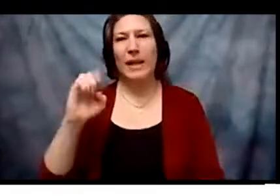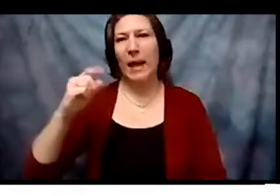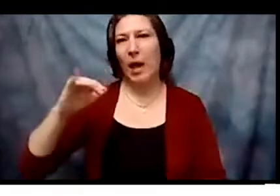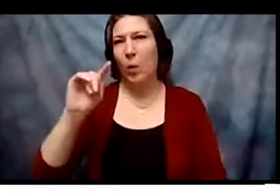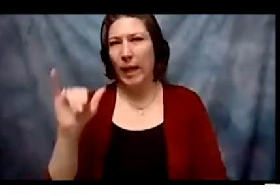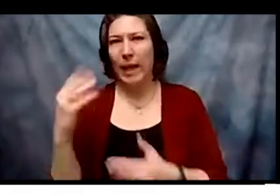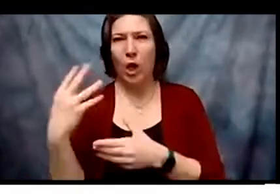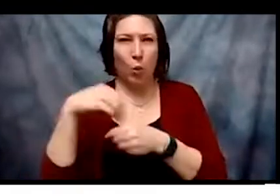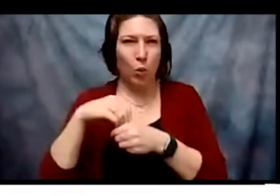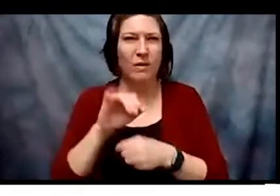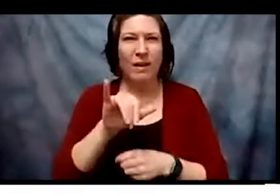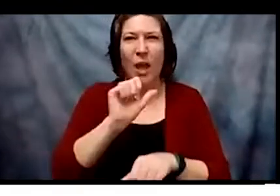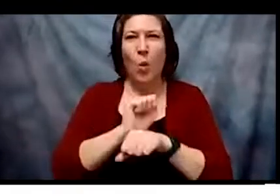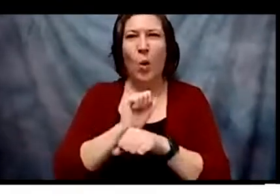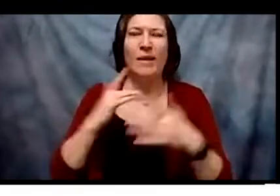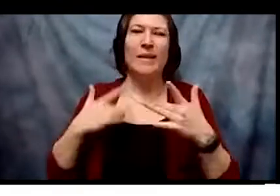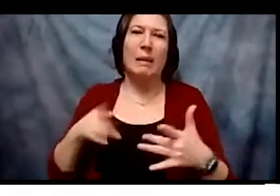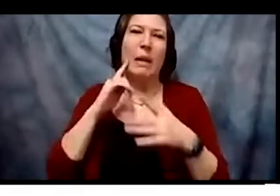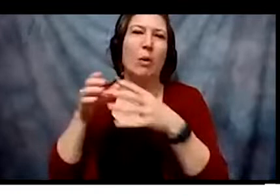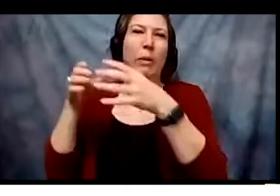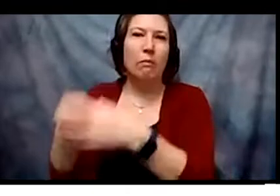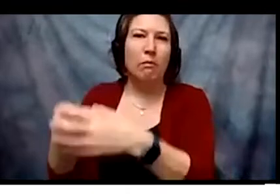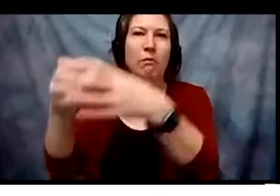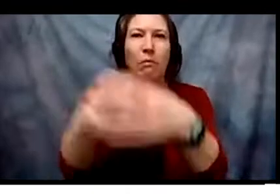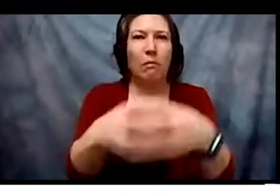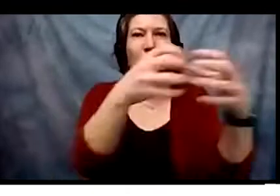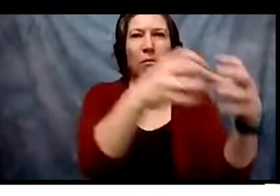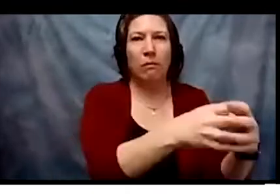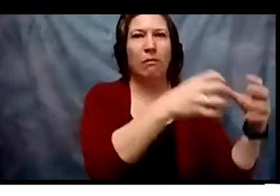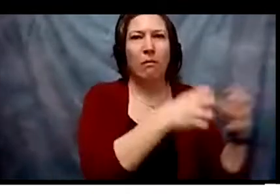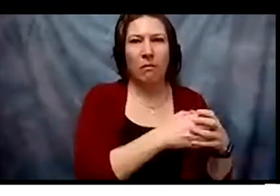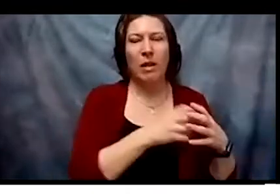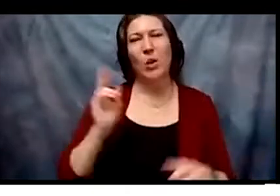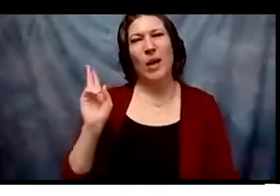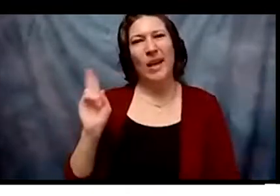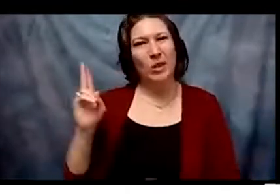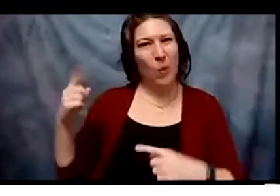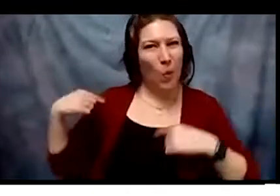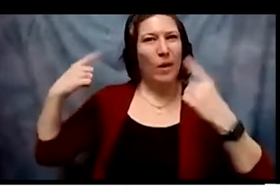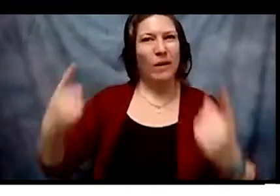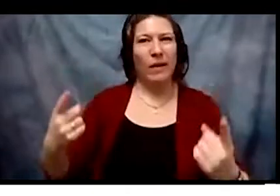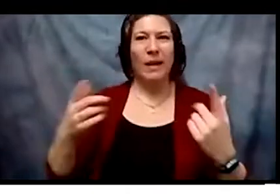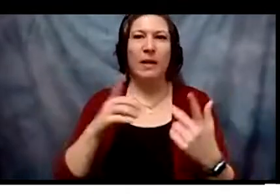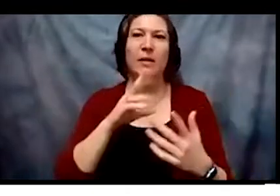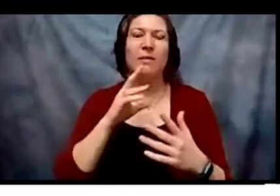is often siloed. And historically that this work has fallen into a compliance space which prevents